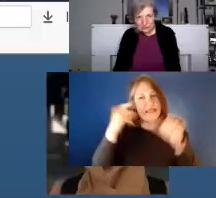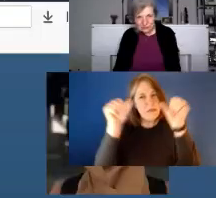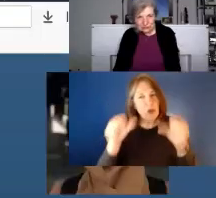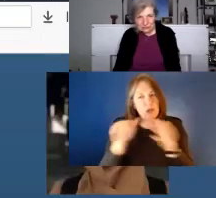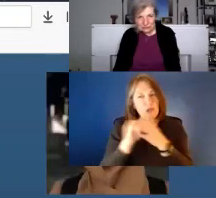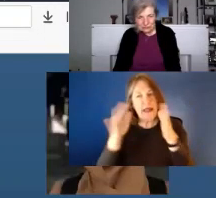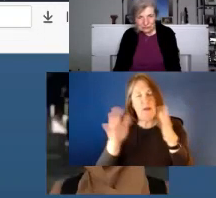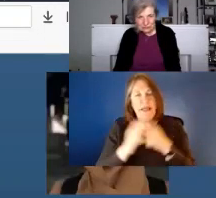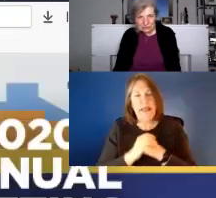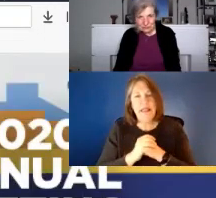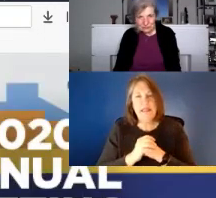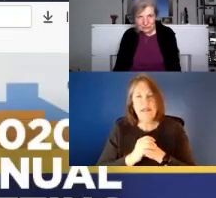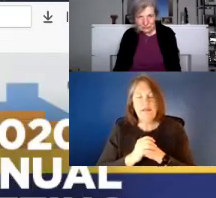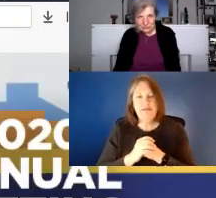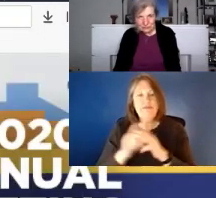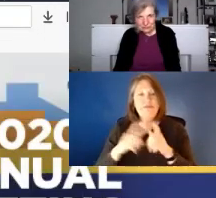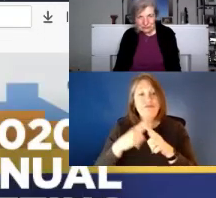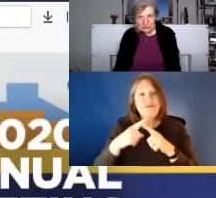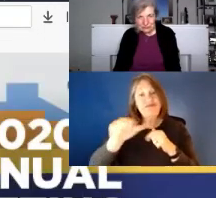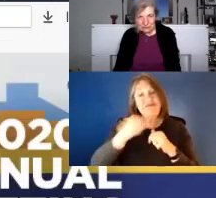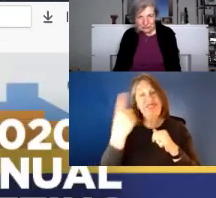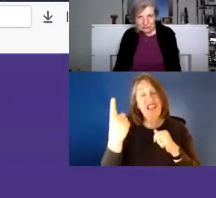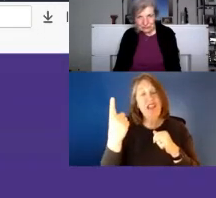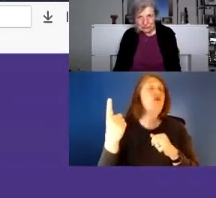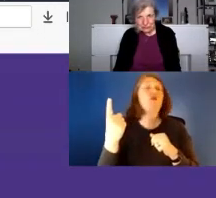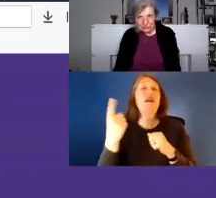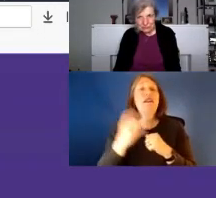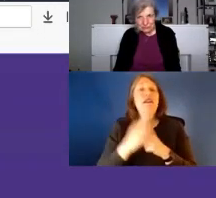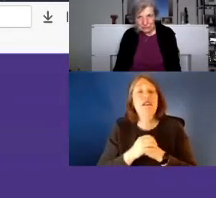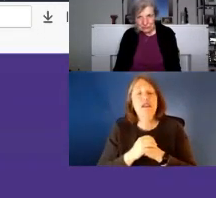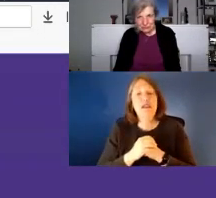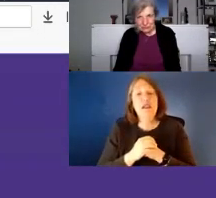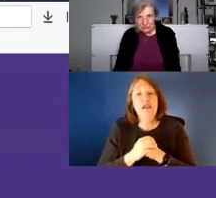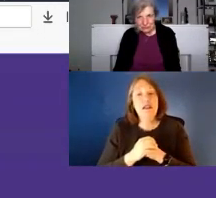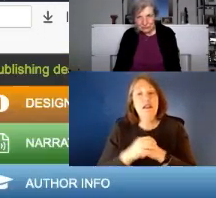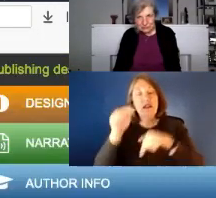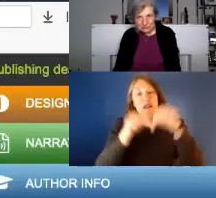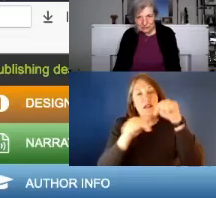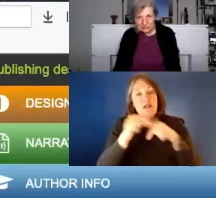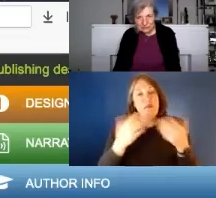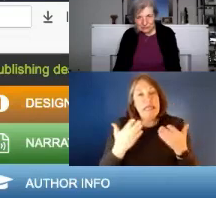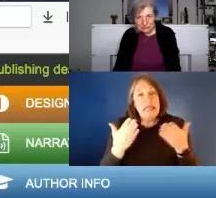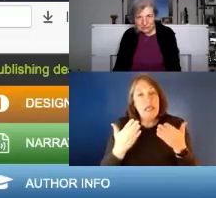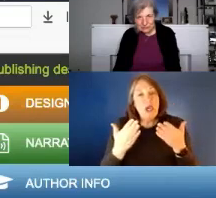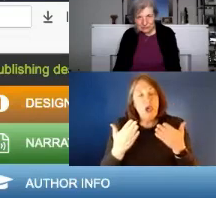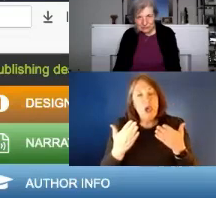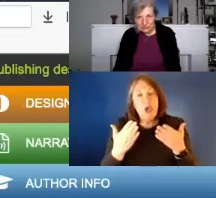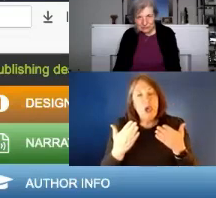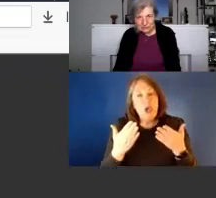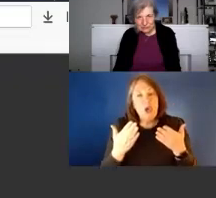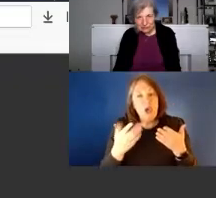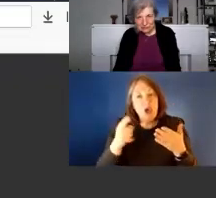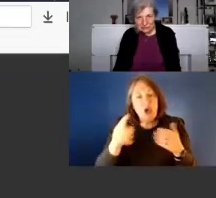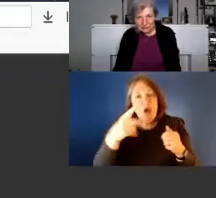07:27:37 And then the other one is that you can go back here and you go to preview and